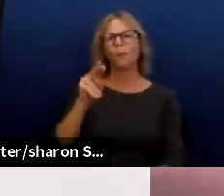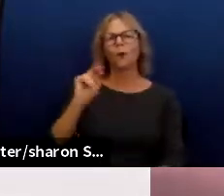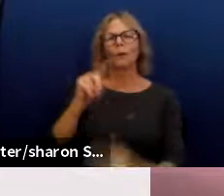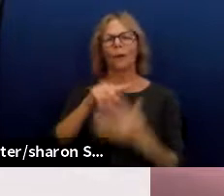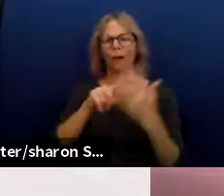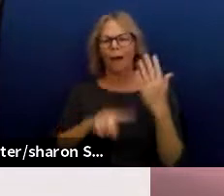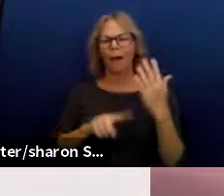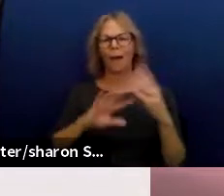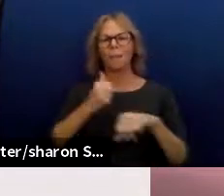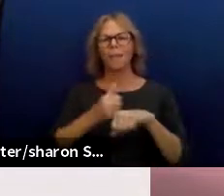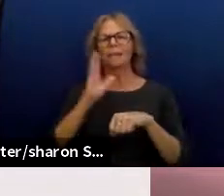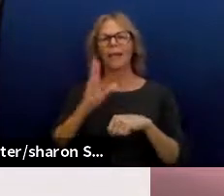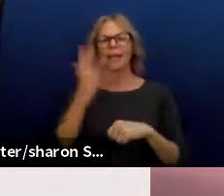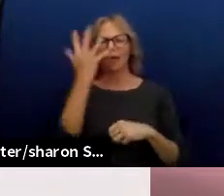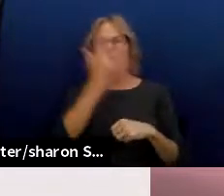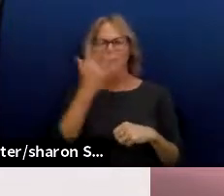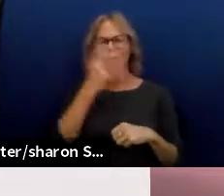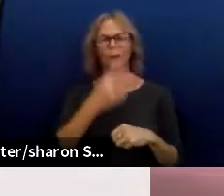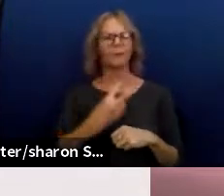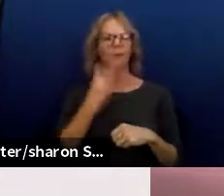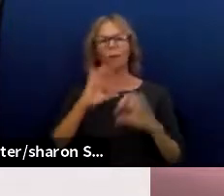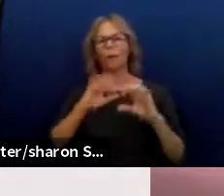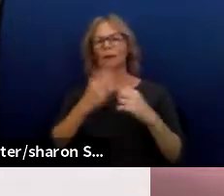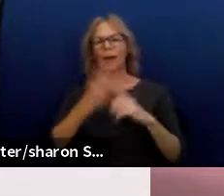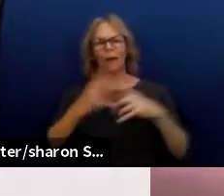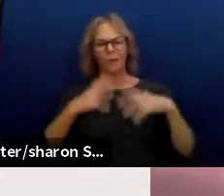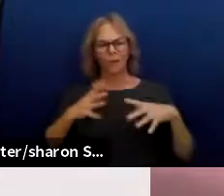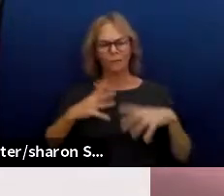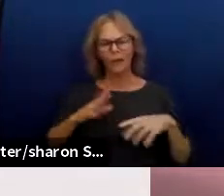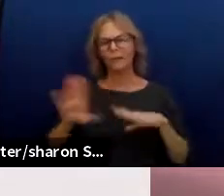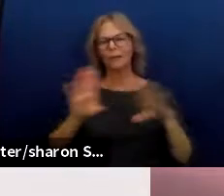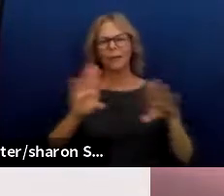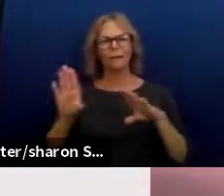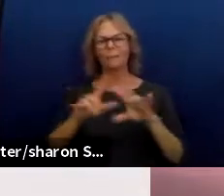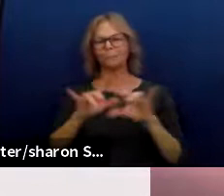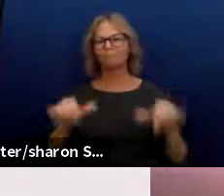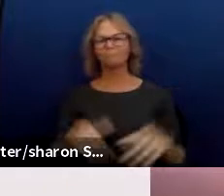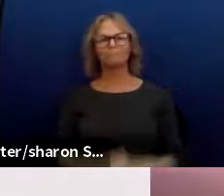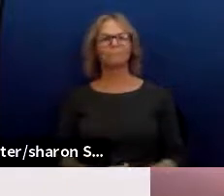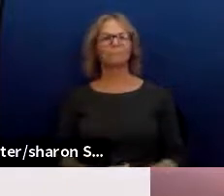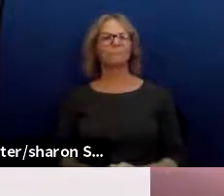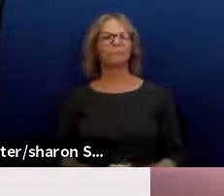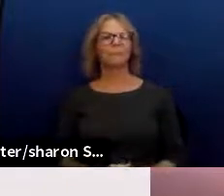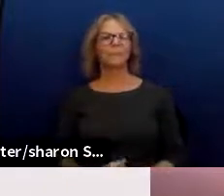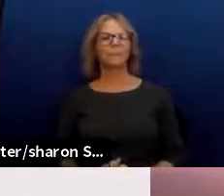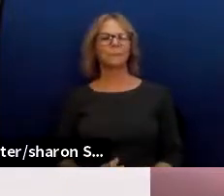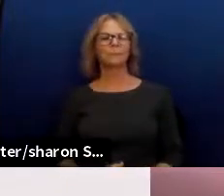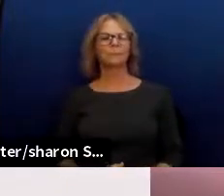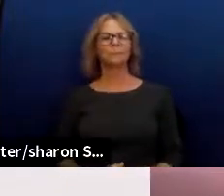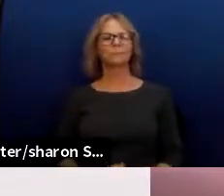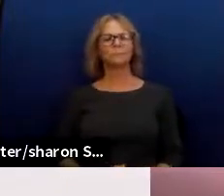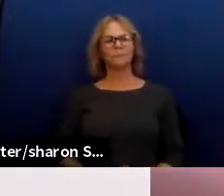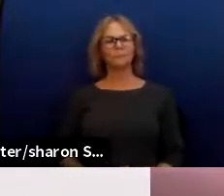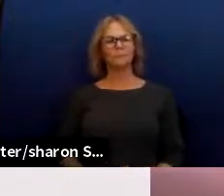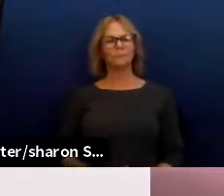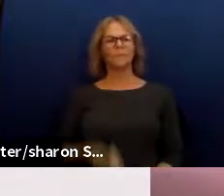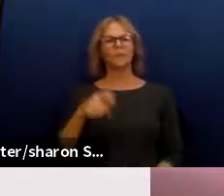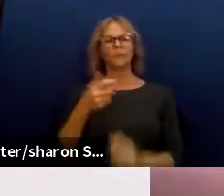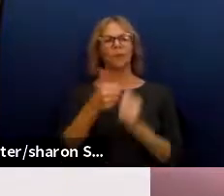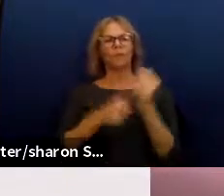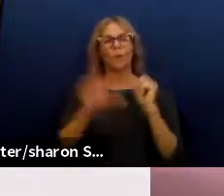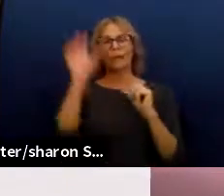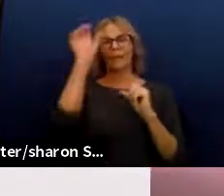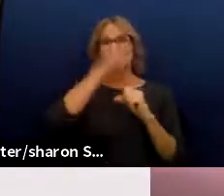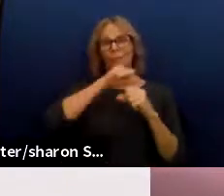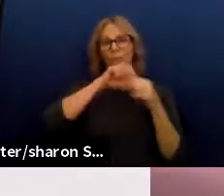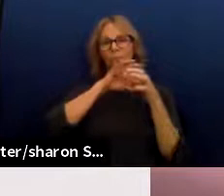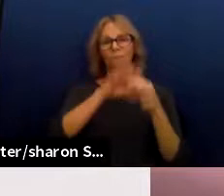or their voice, their mannerisms, how they dress, how they behave, etc. You should avoid any assumptions about Oh, and any